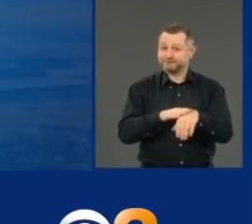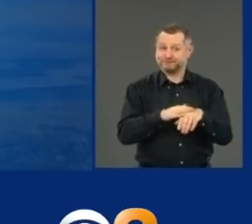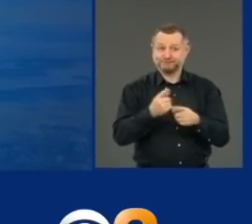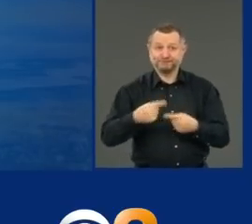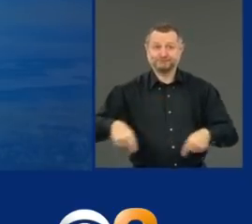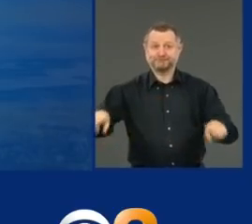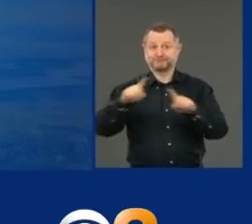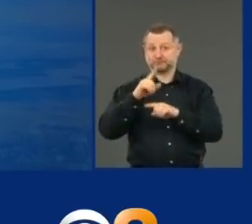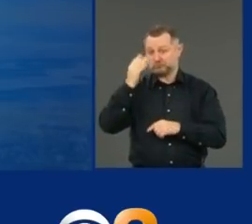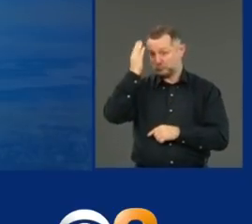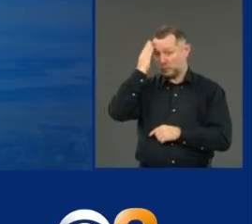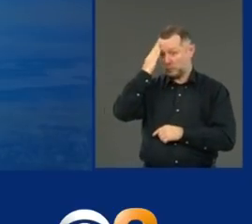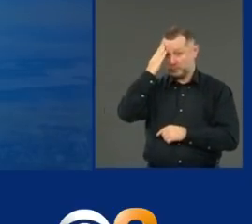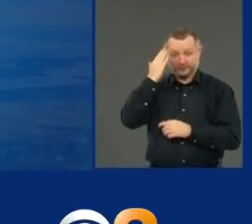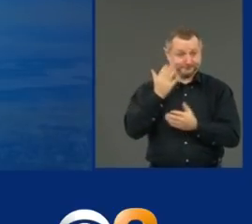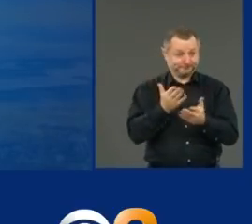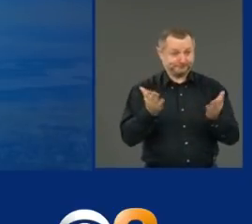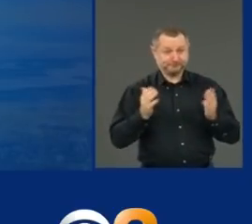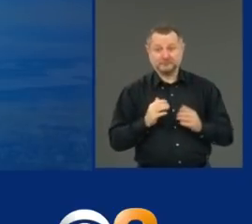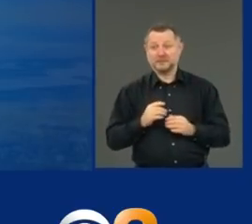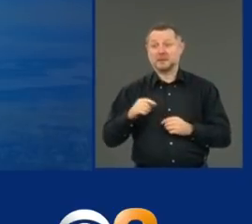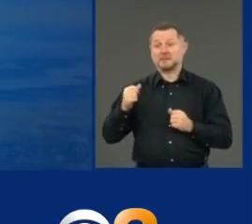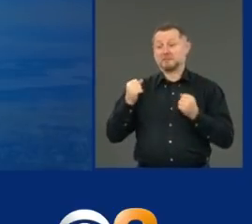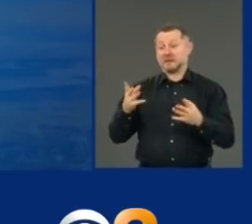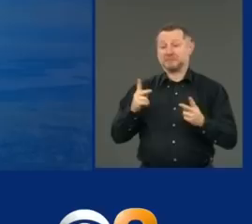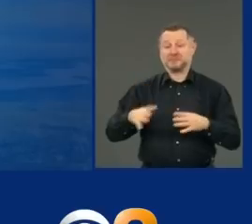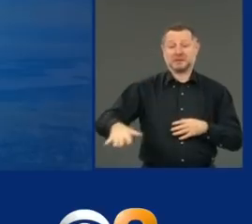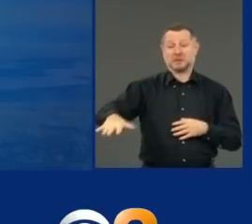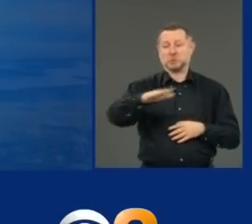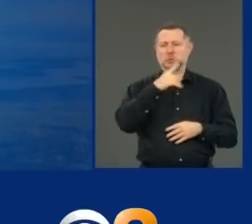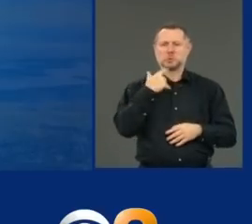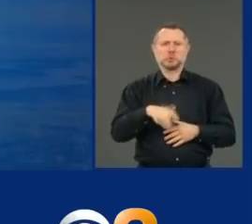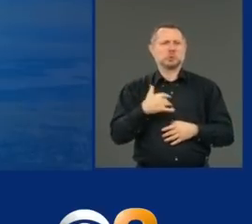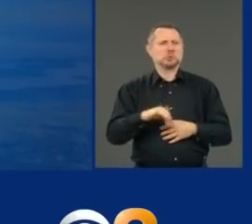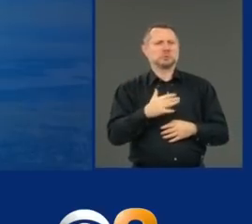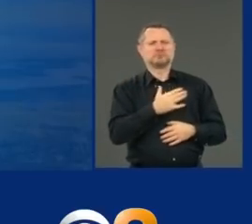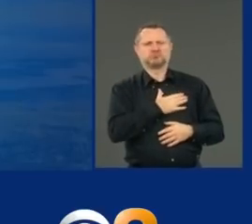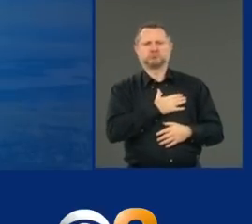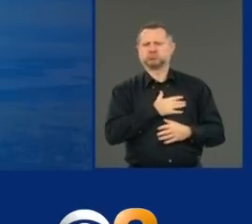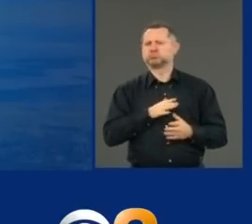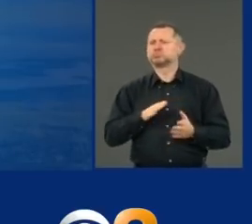WILL BEGIN TUESDAY. THAT IS A SERVICE THAT IS NECESSARY AND HAS BEEN NECESSARY FOR A PERIOD OF TIME AND THAT WILL START TUESDAY.